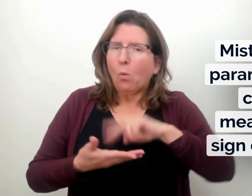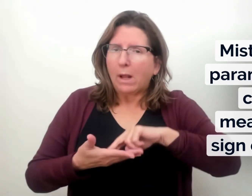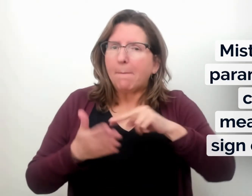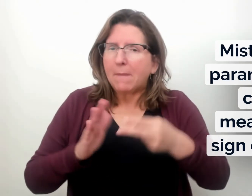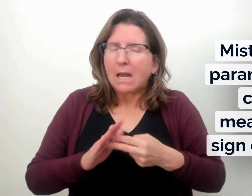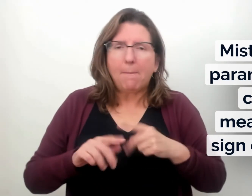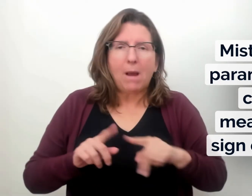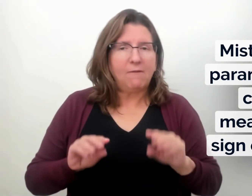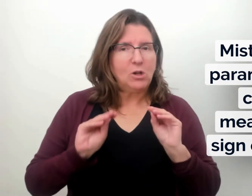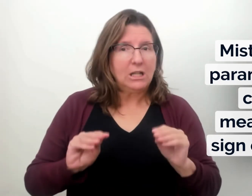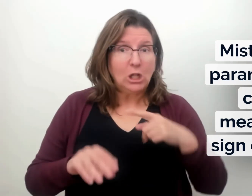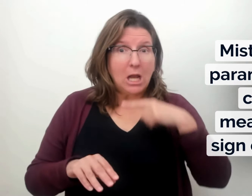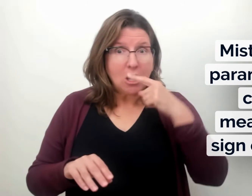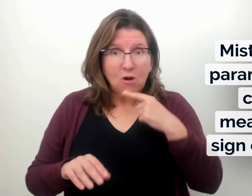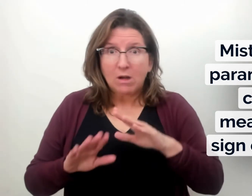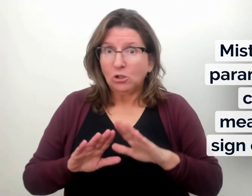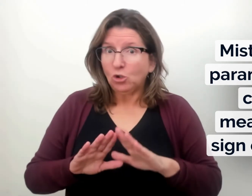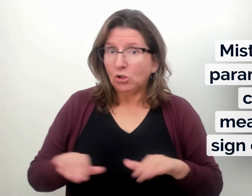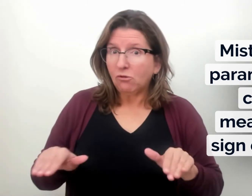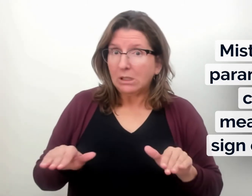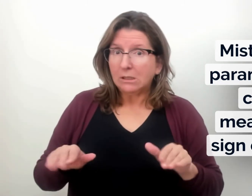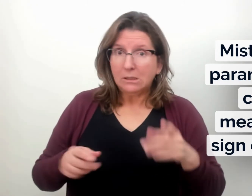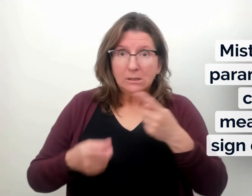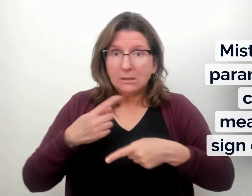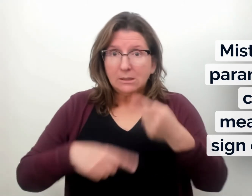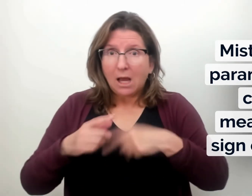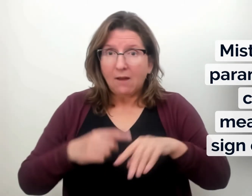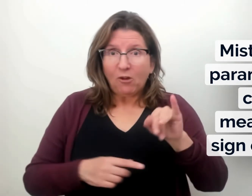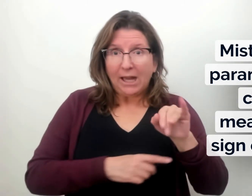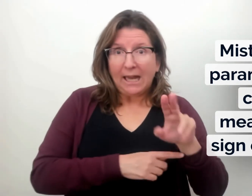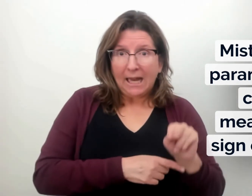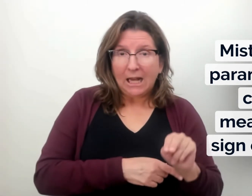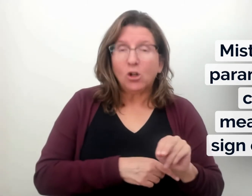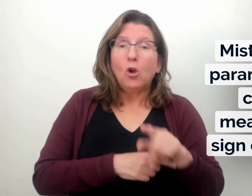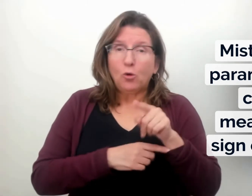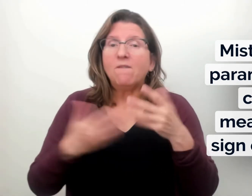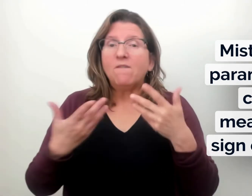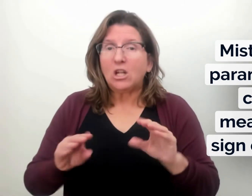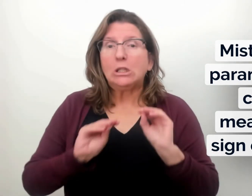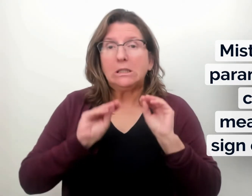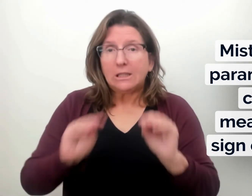and anyone deaf or has knowledge of sign language sitting in that audience is going to see